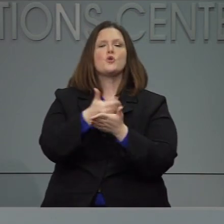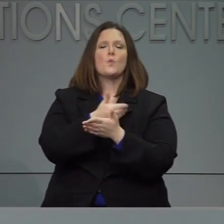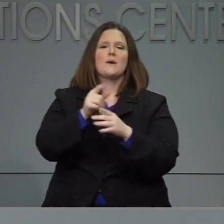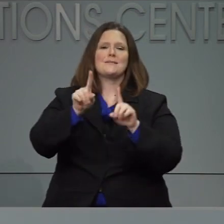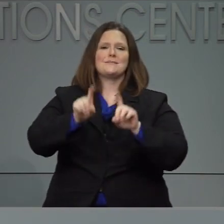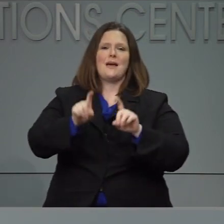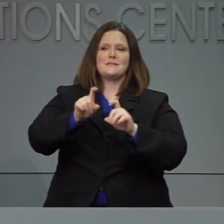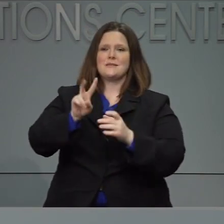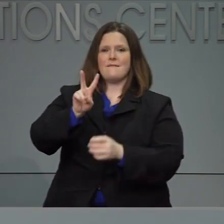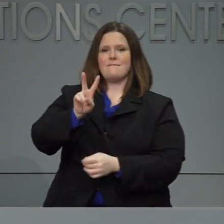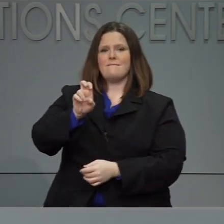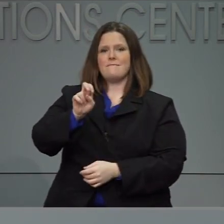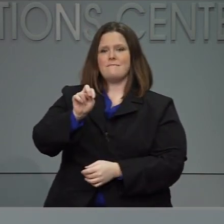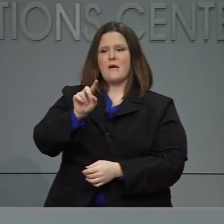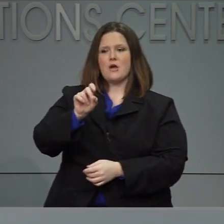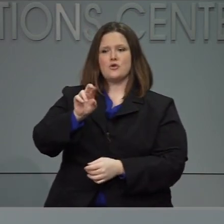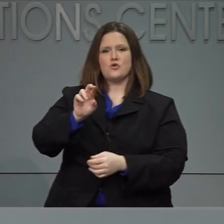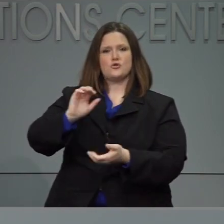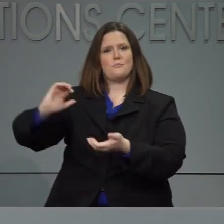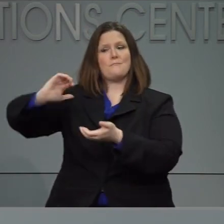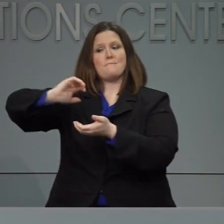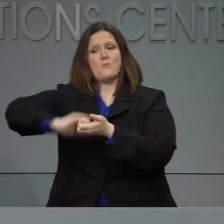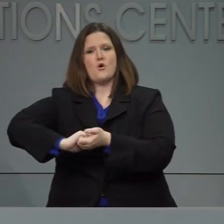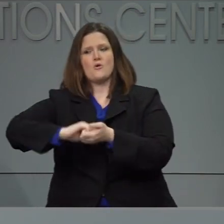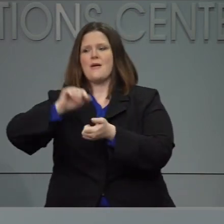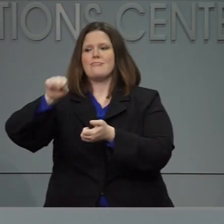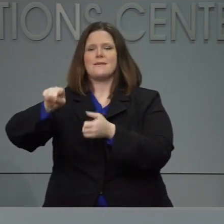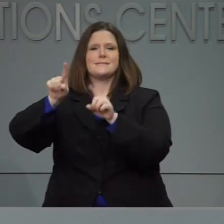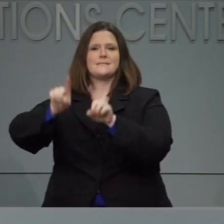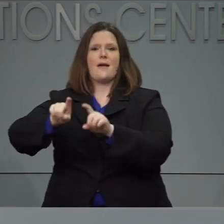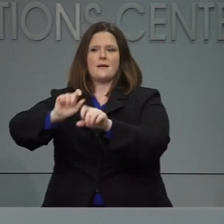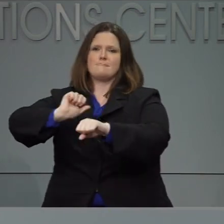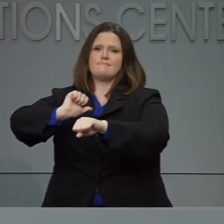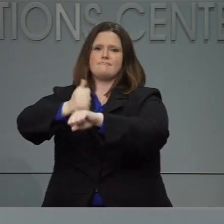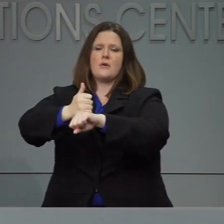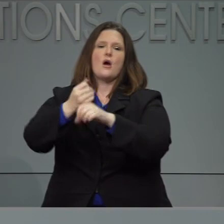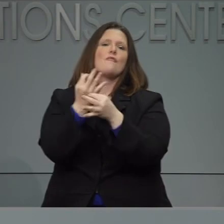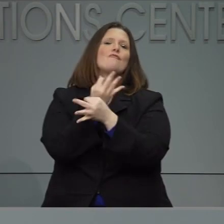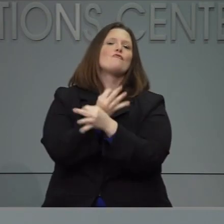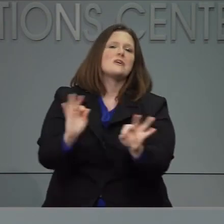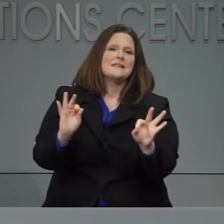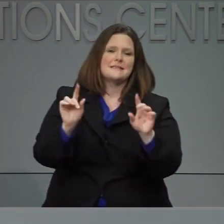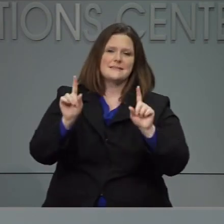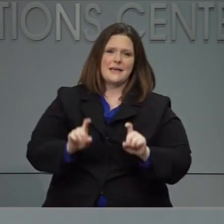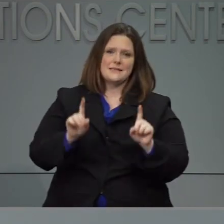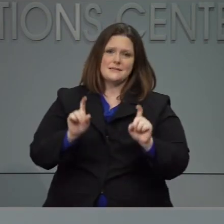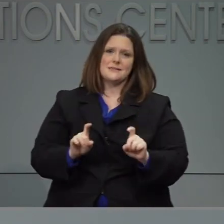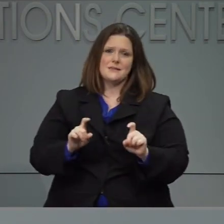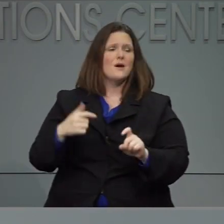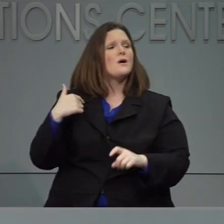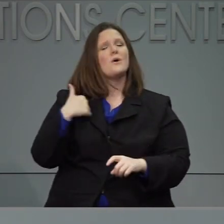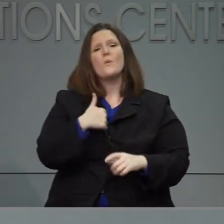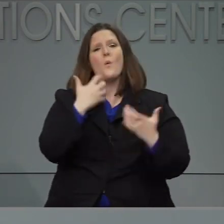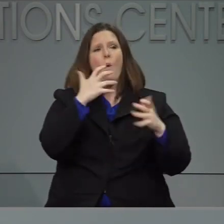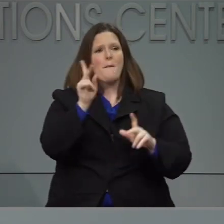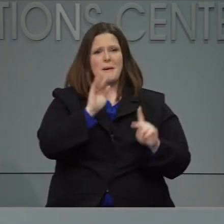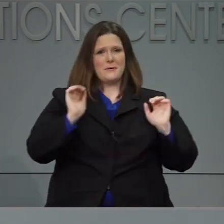THE STATE HAS PARTNERED WITH TO AGAIN OFFER EVEN MORE FREE TESTING FOR FOLKS WE DO NOT WANT COST TO BE A BARRIER.